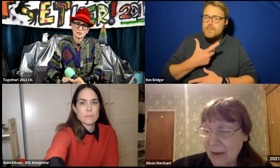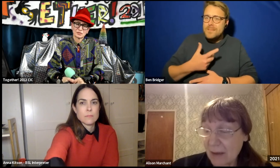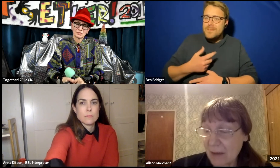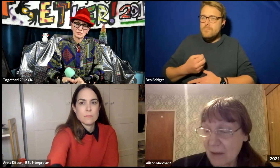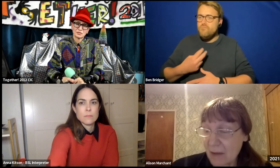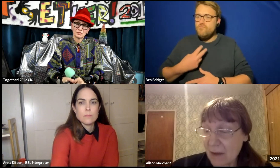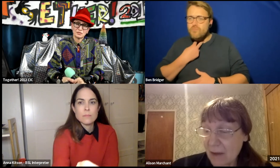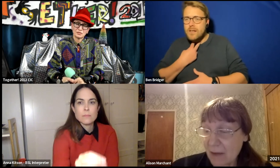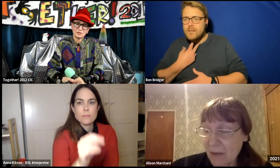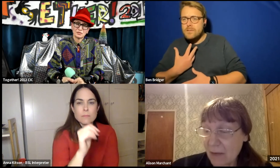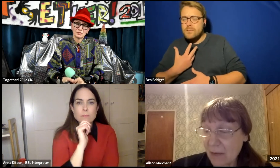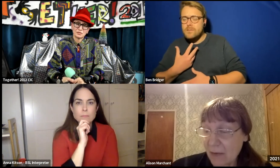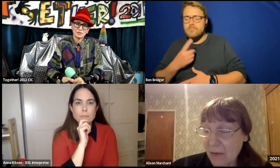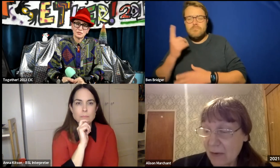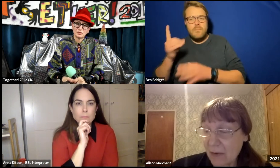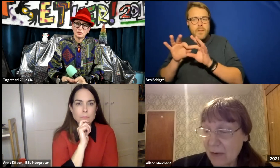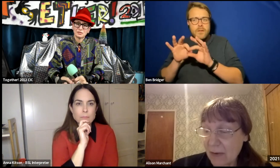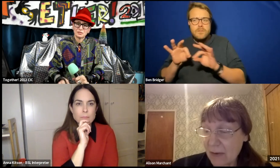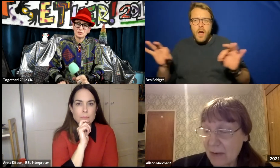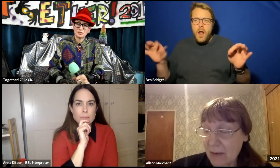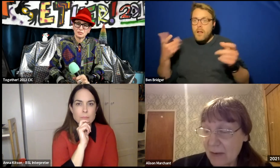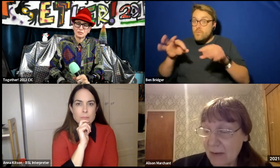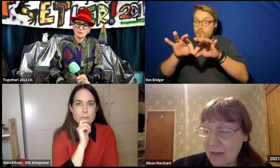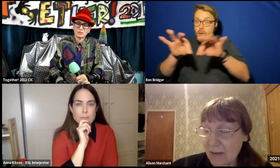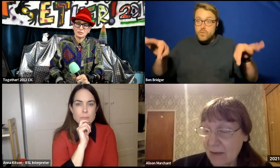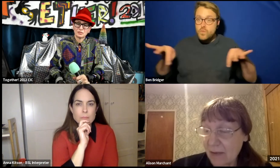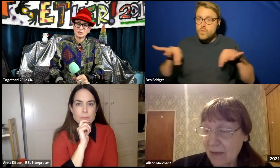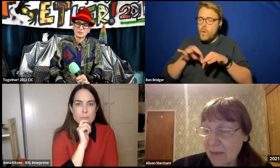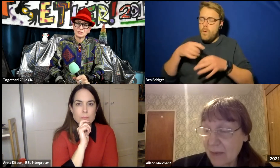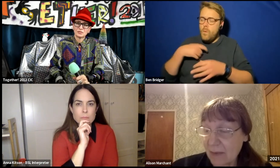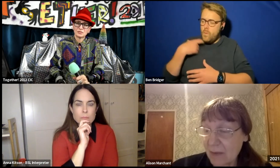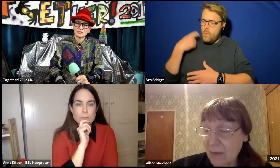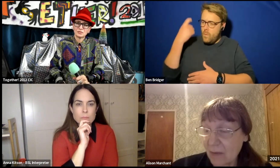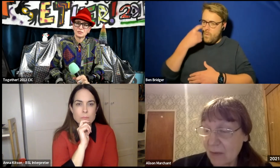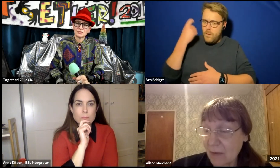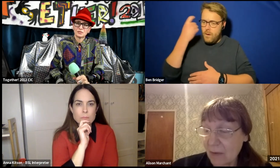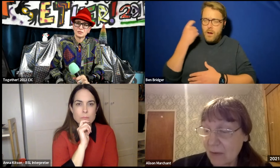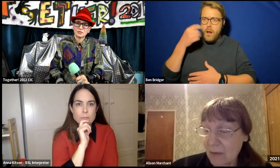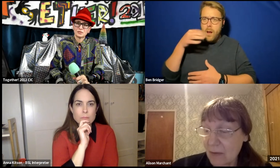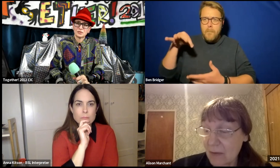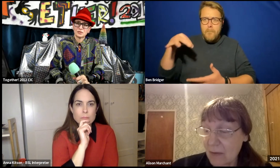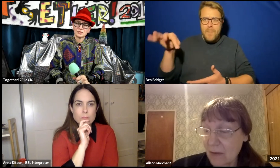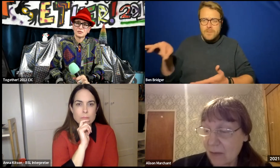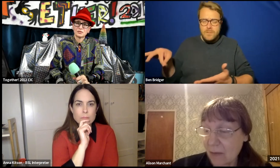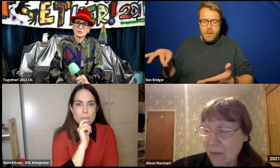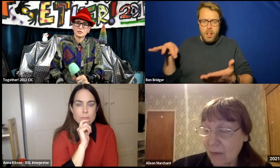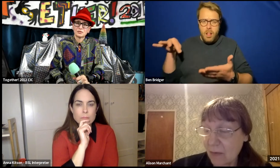In the silence of the studio she considers Lifting a pencil to the self-portrait